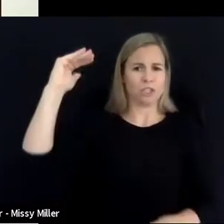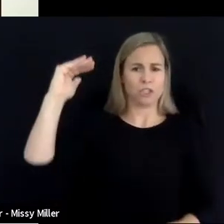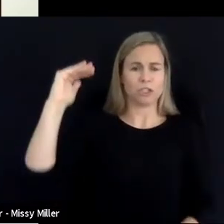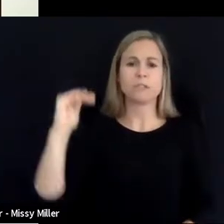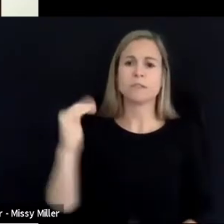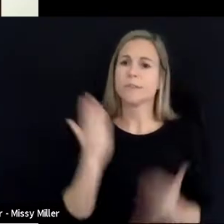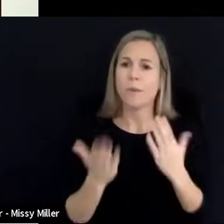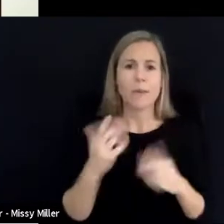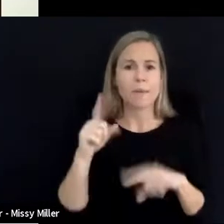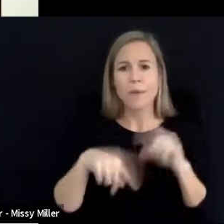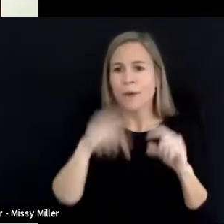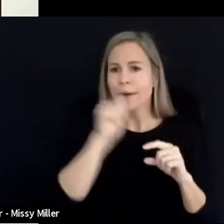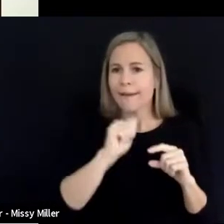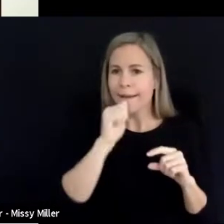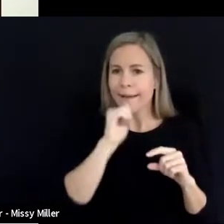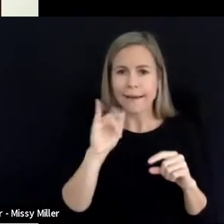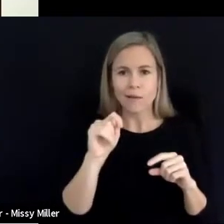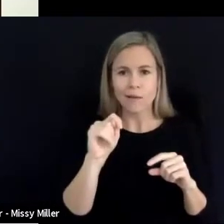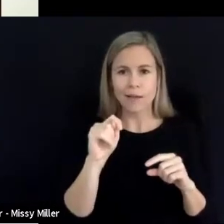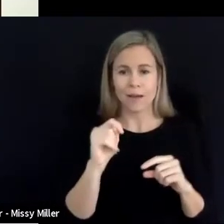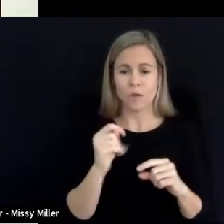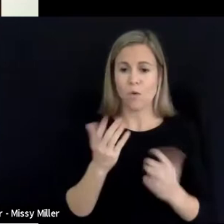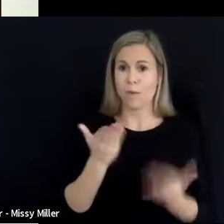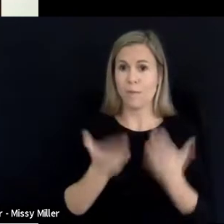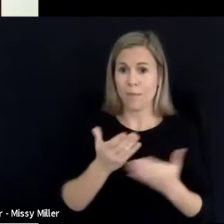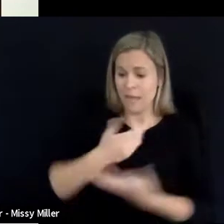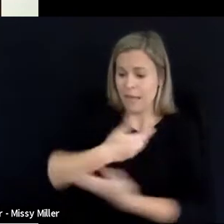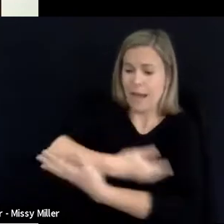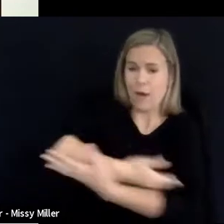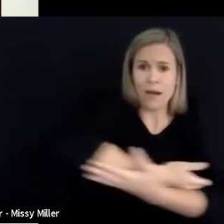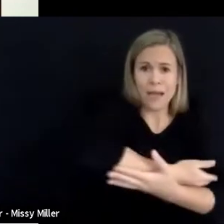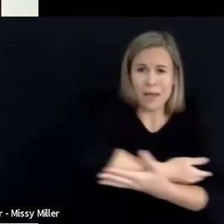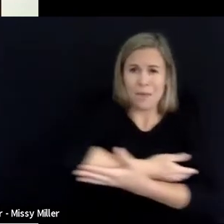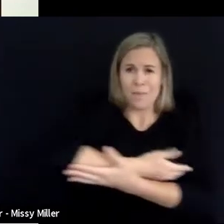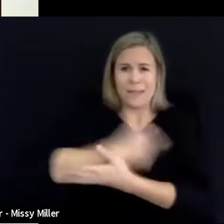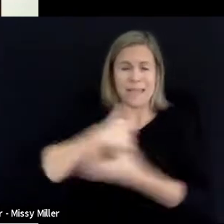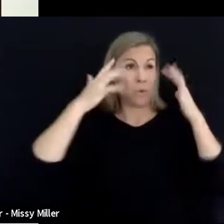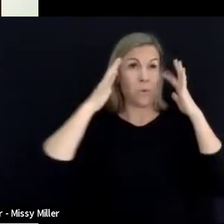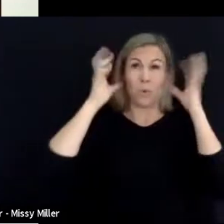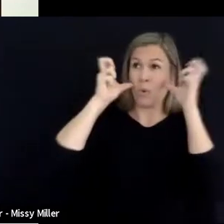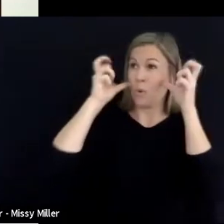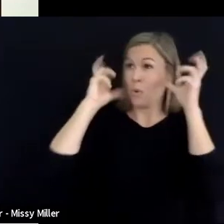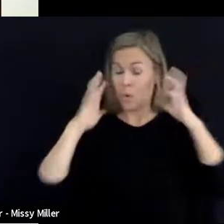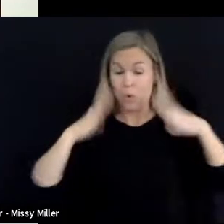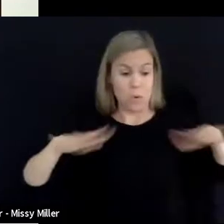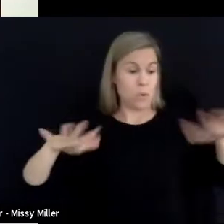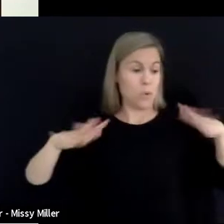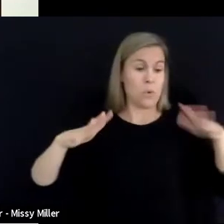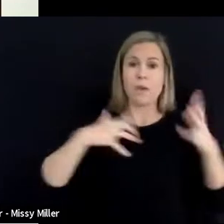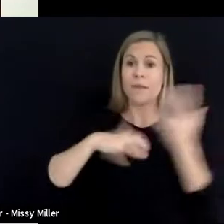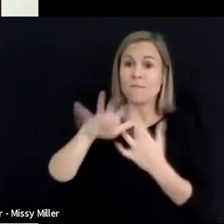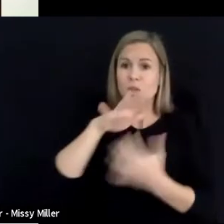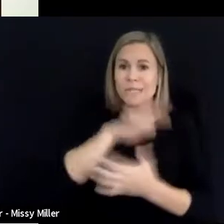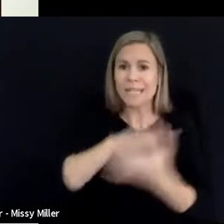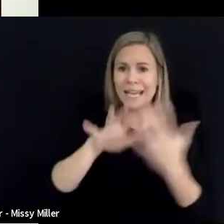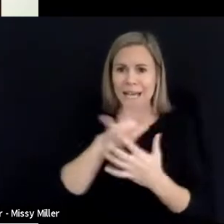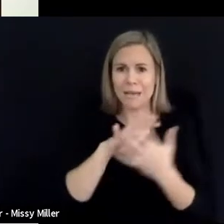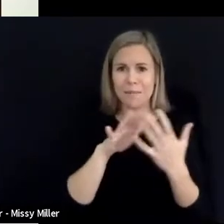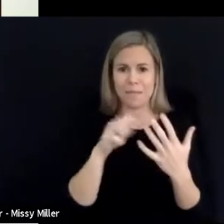or maybe being carried was confusing his senses. And he couldn't get any sense of stability because we kept on moving him and repositioning him.